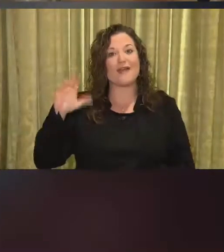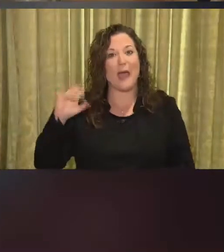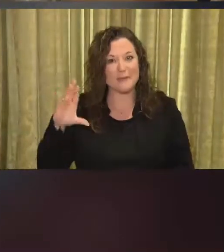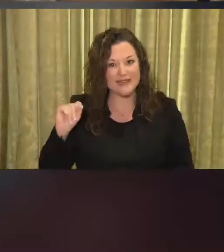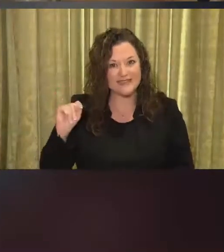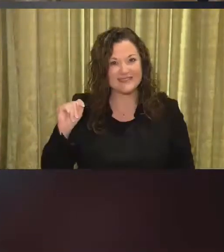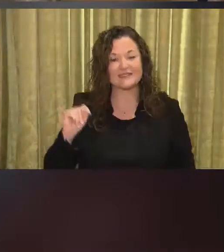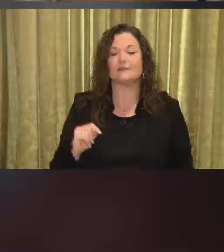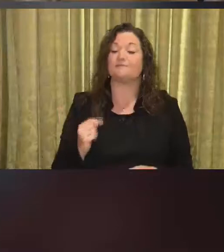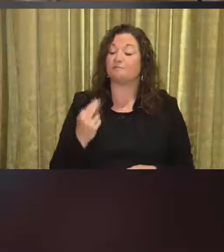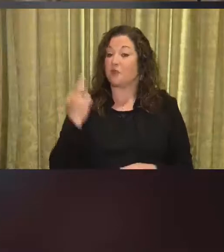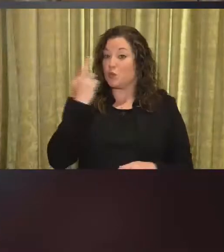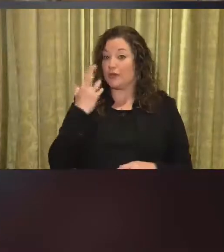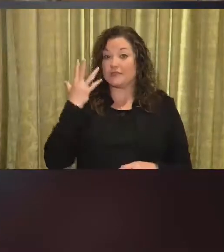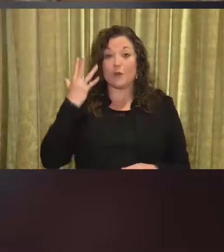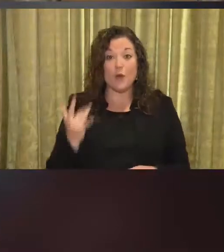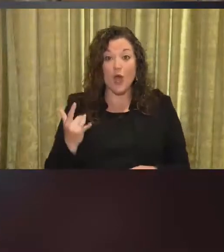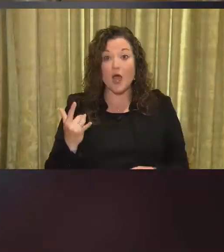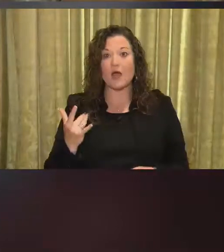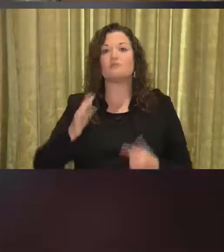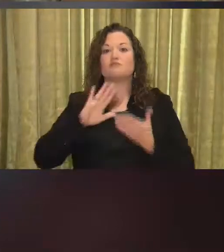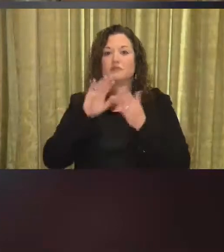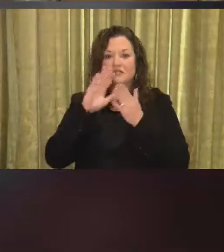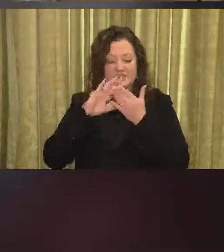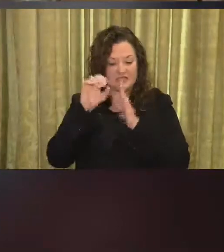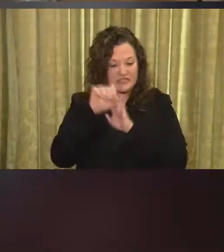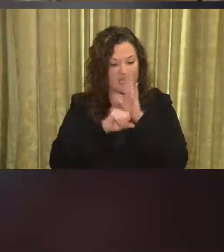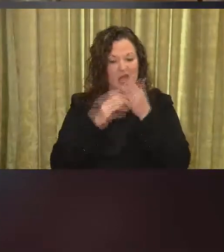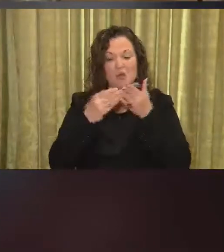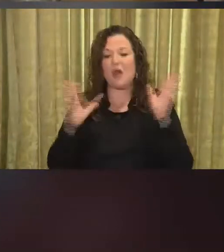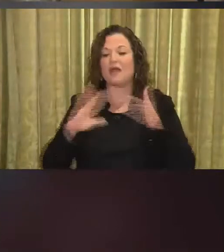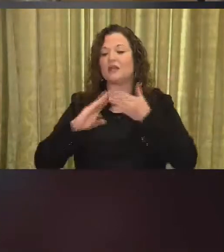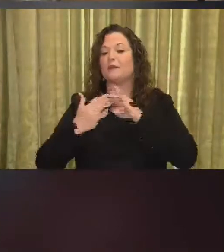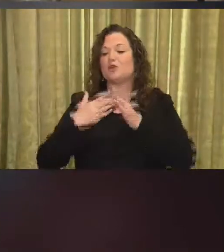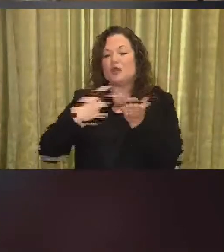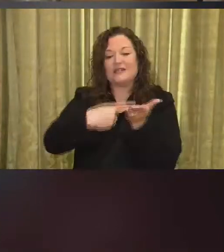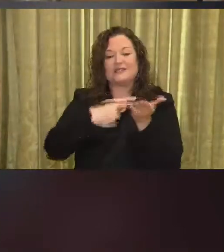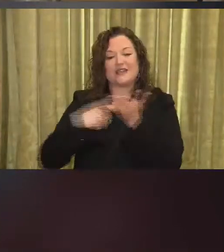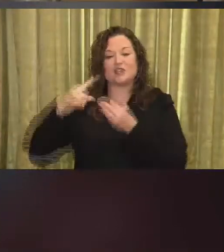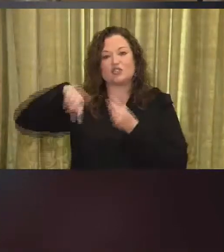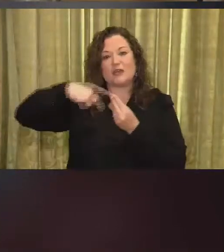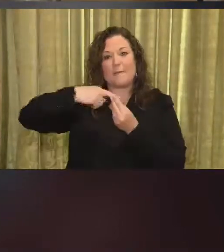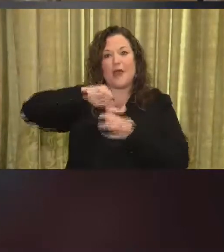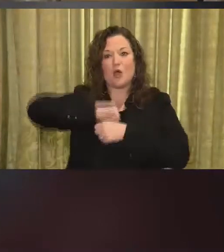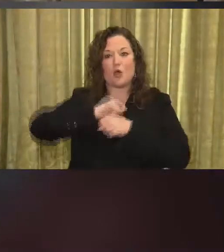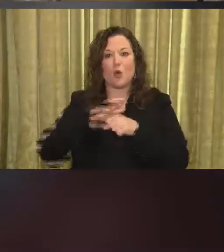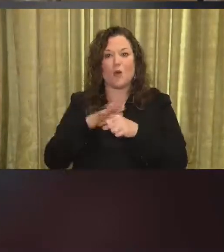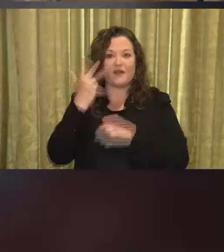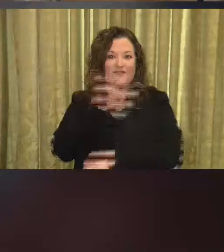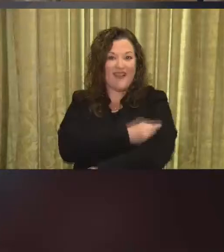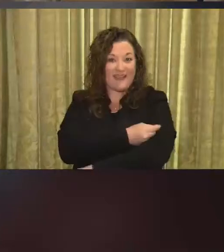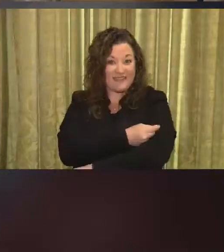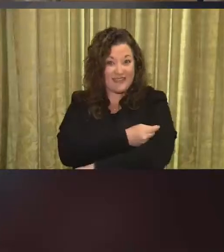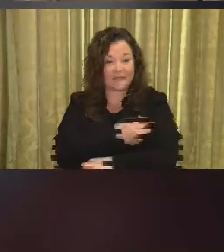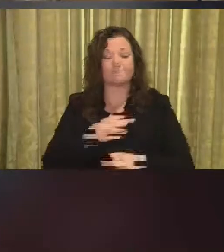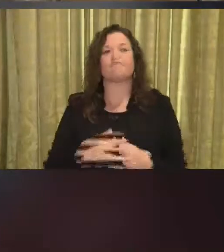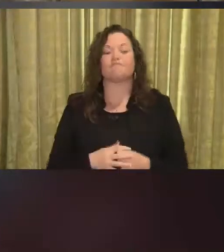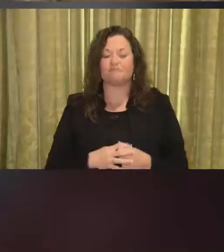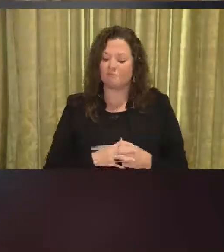It's a series of statewide community discussions surrounding COVID-19 vaccine and is to provide opportunities